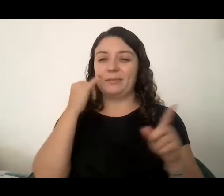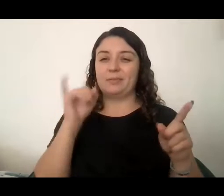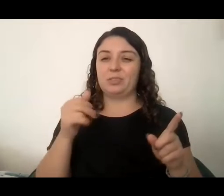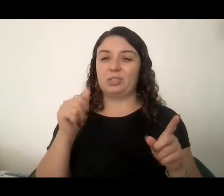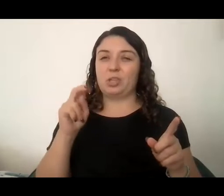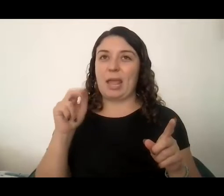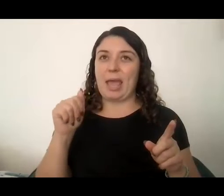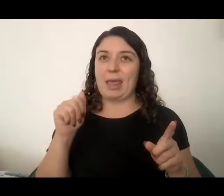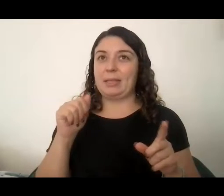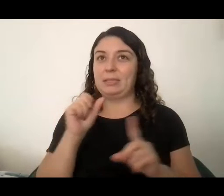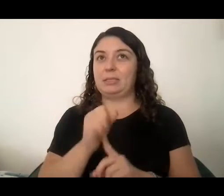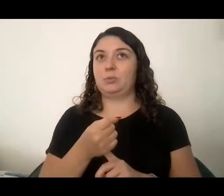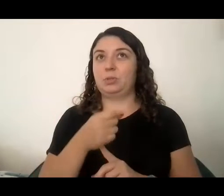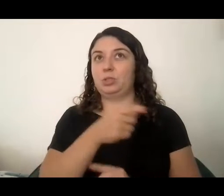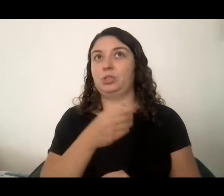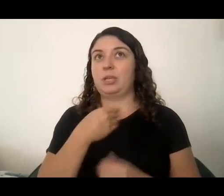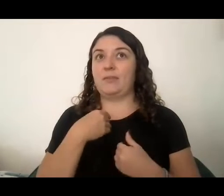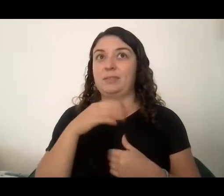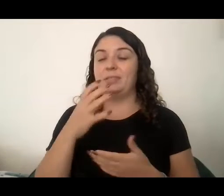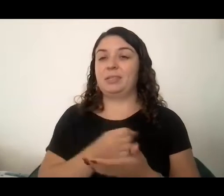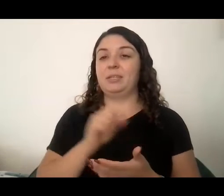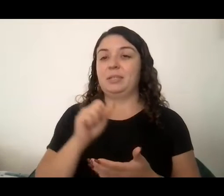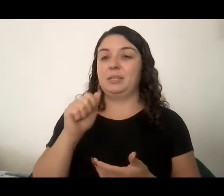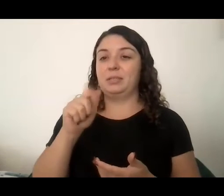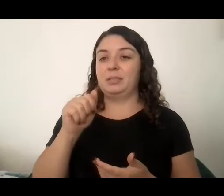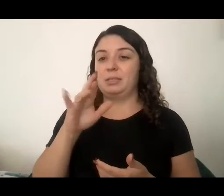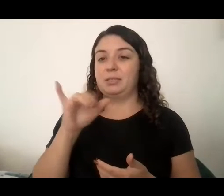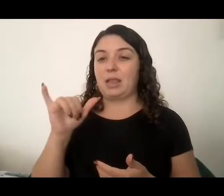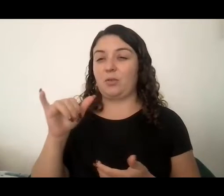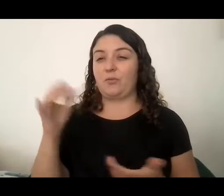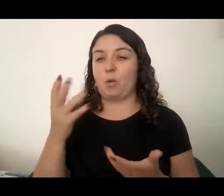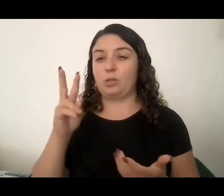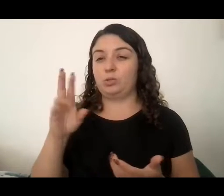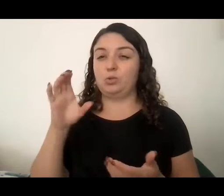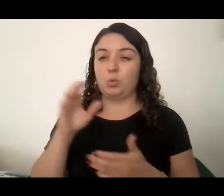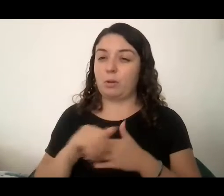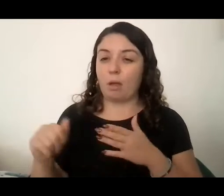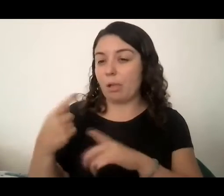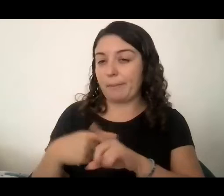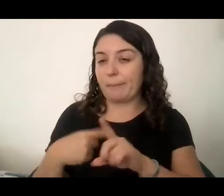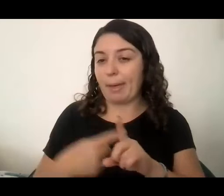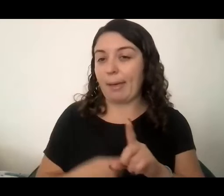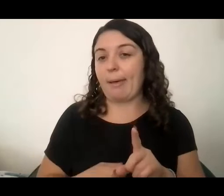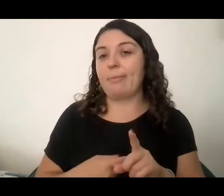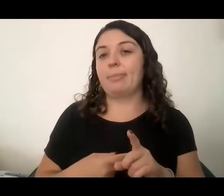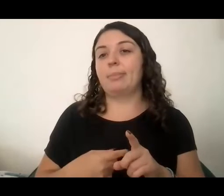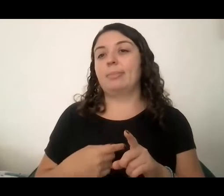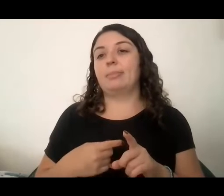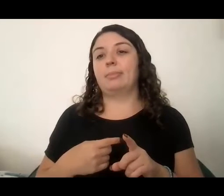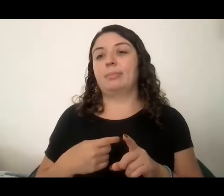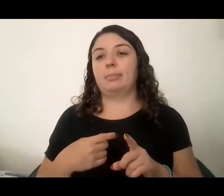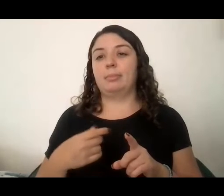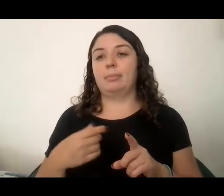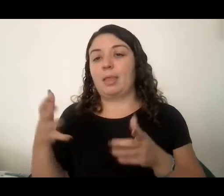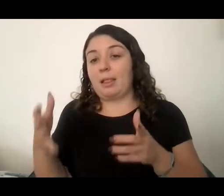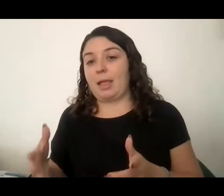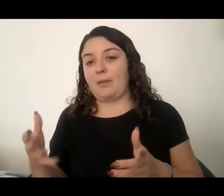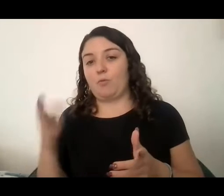a salary and she only took a salary of $200 a month, and the rest of it carried over as profit,